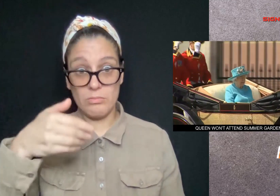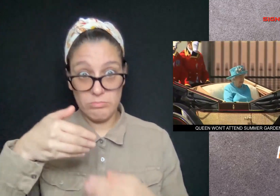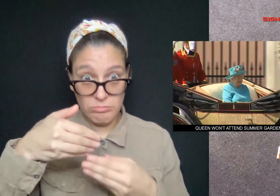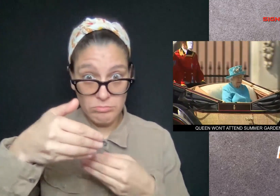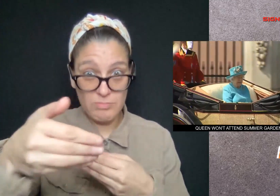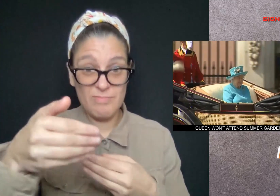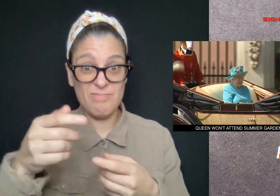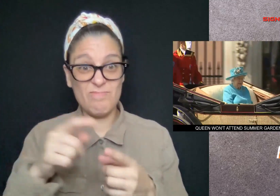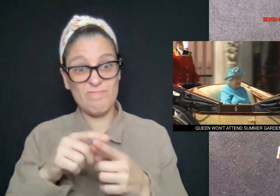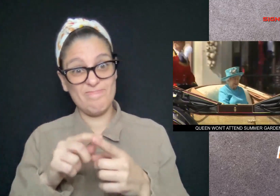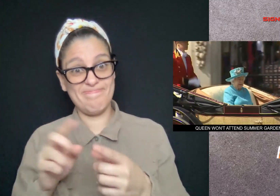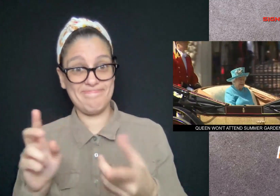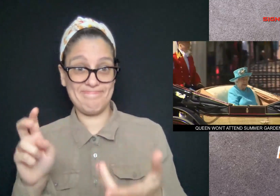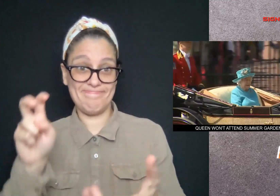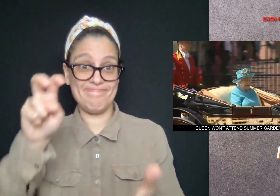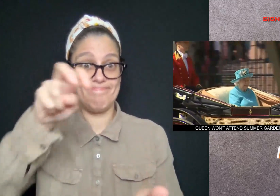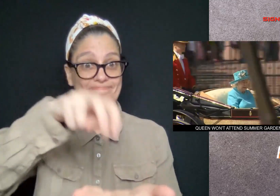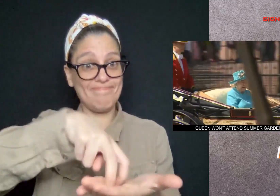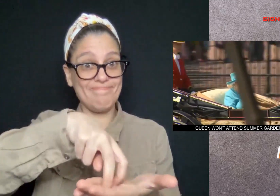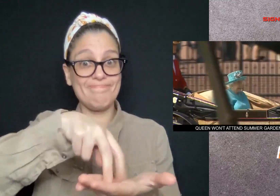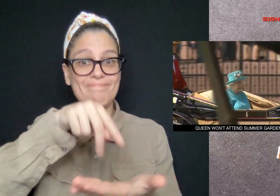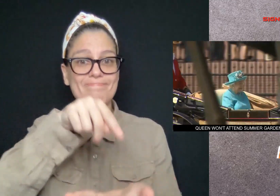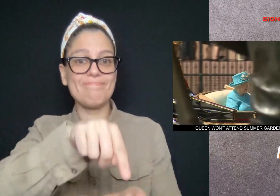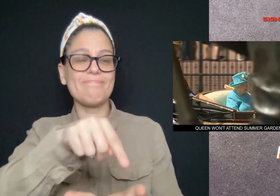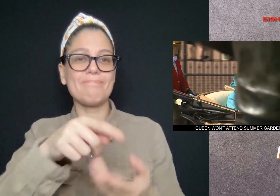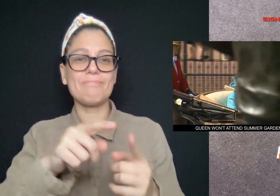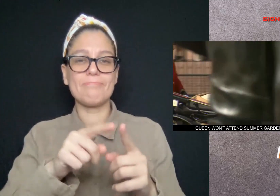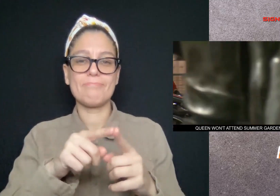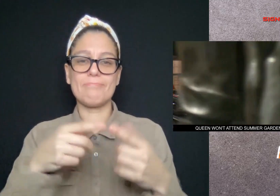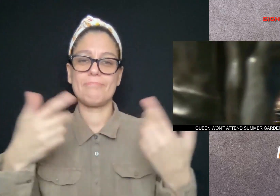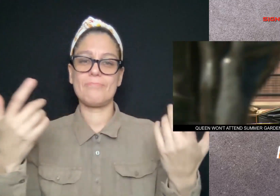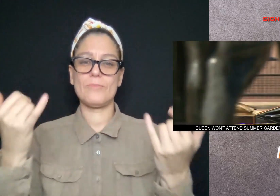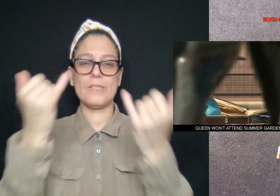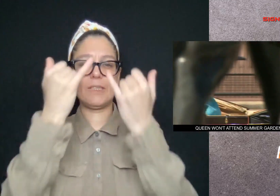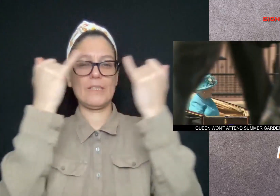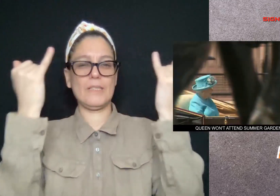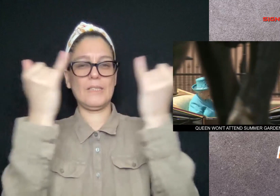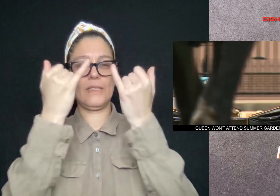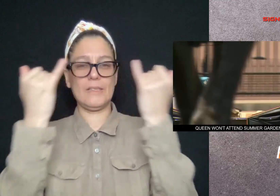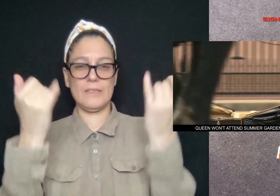now the big question is will the Queen attend the platinum Jubilee